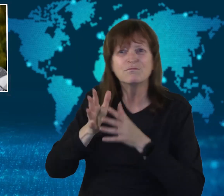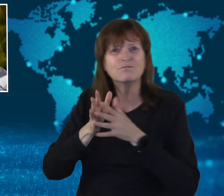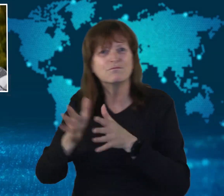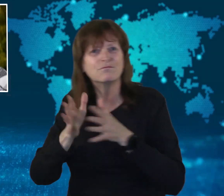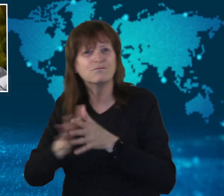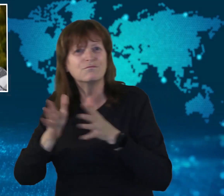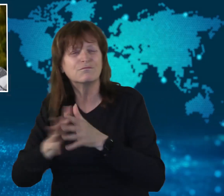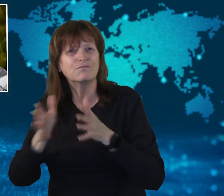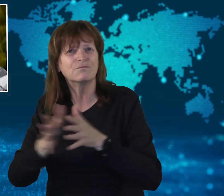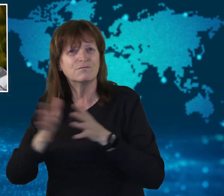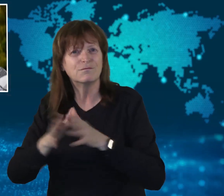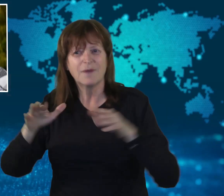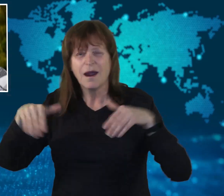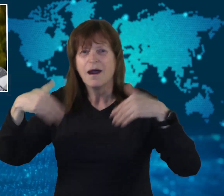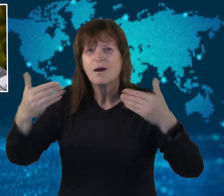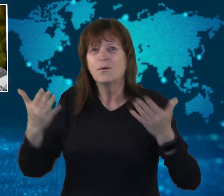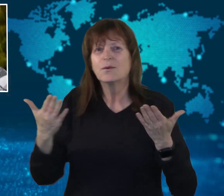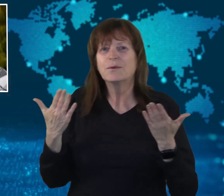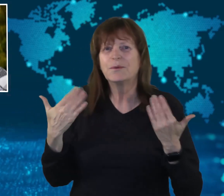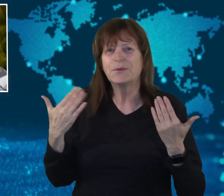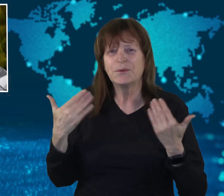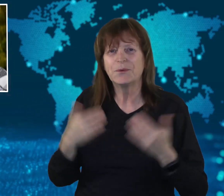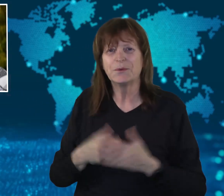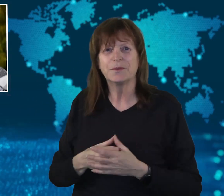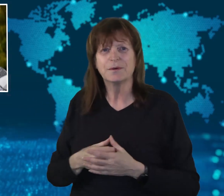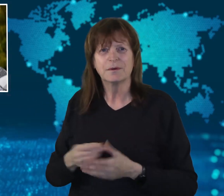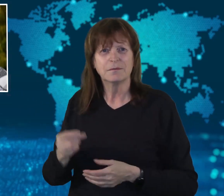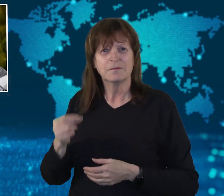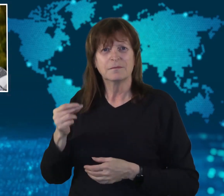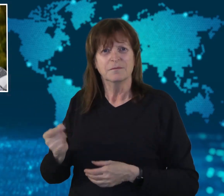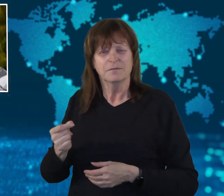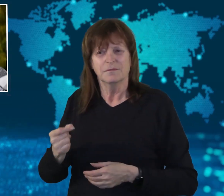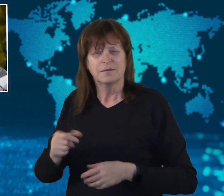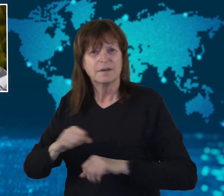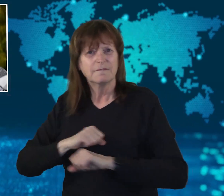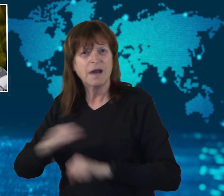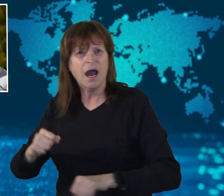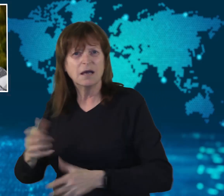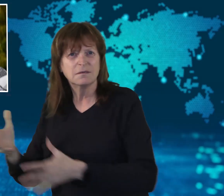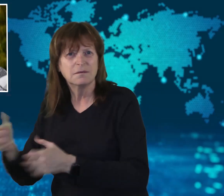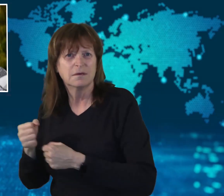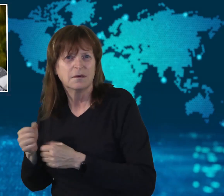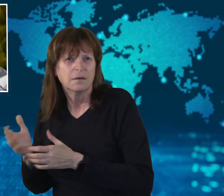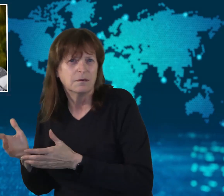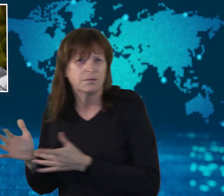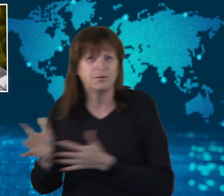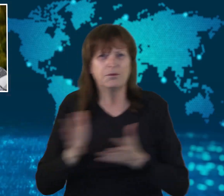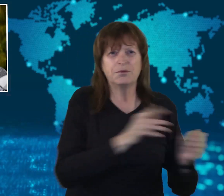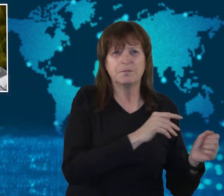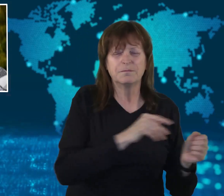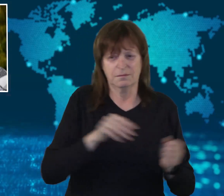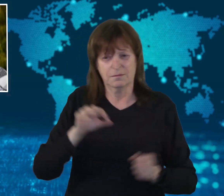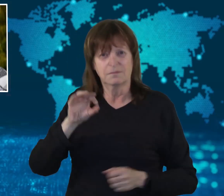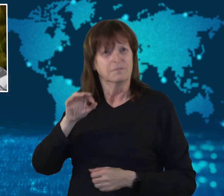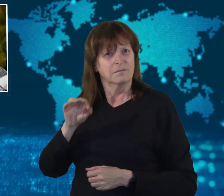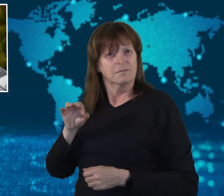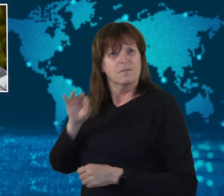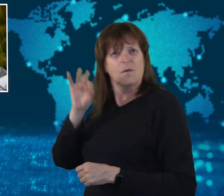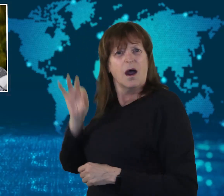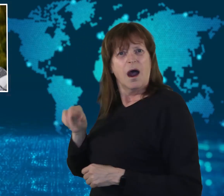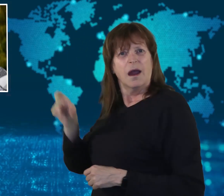Suddenly, he evacuated from the scene when a suspect threw